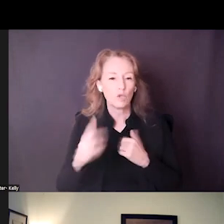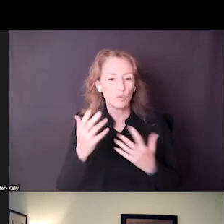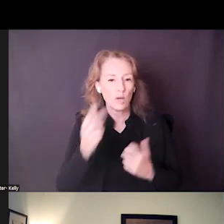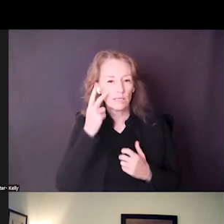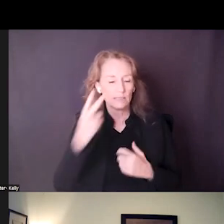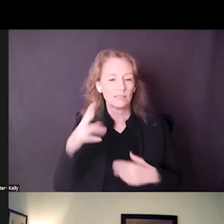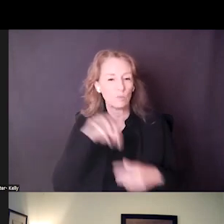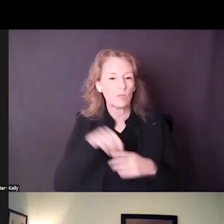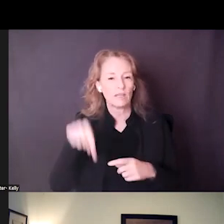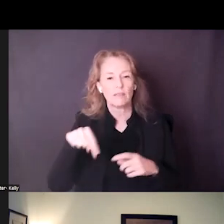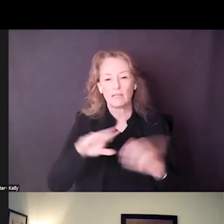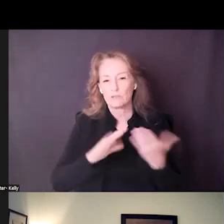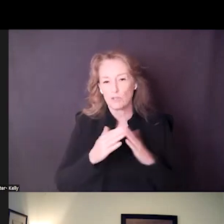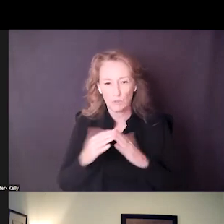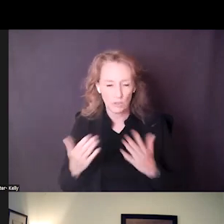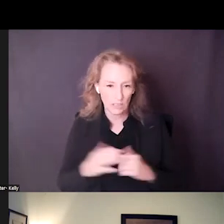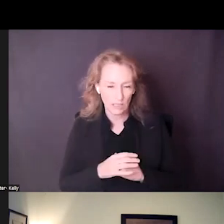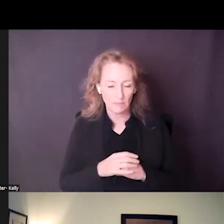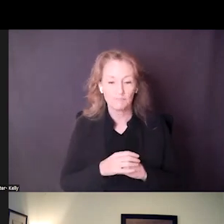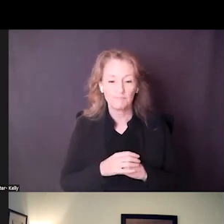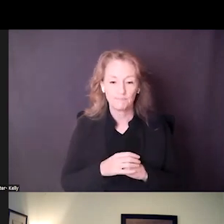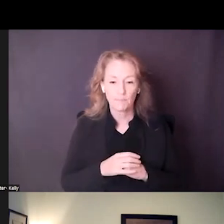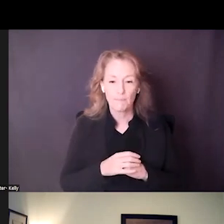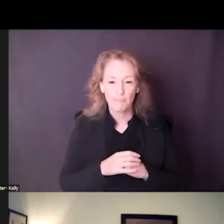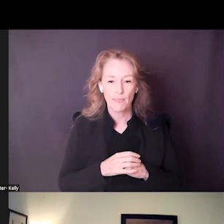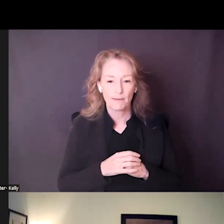OF LEADERS WHO ARE DOING THE GOOD WORK OF BILLING OUT CRISIS